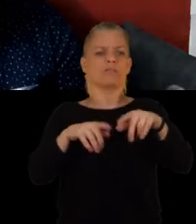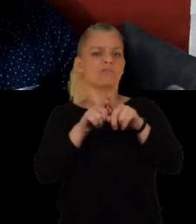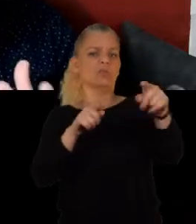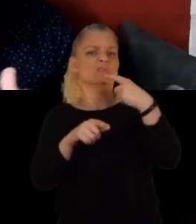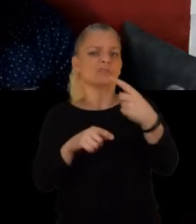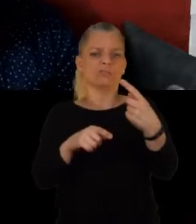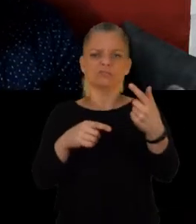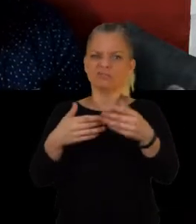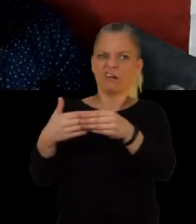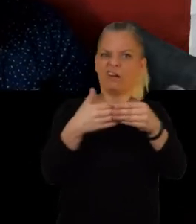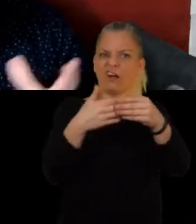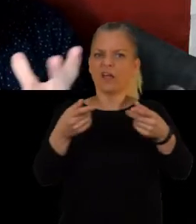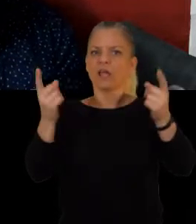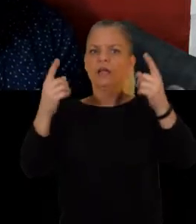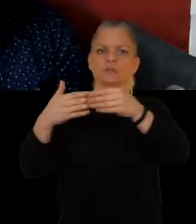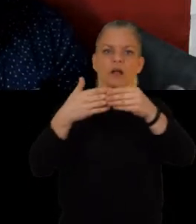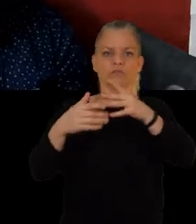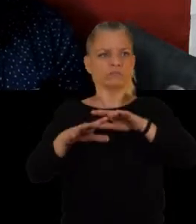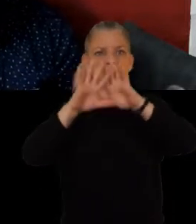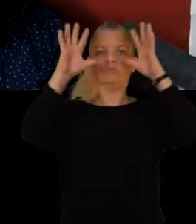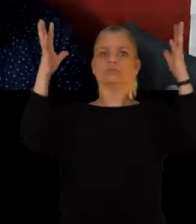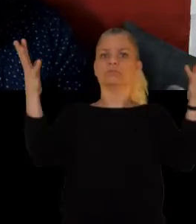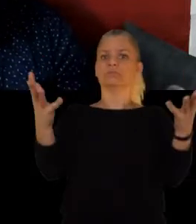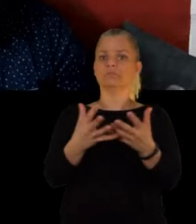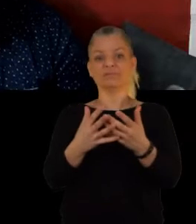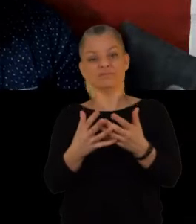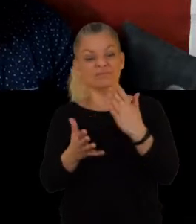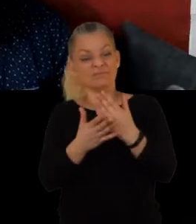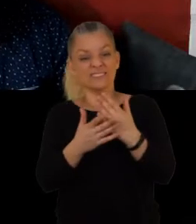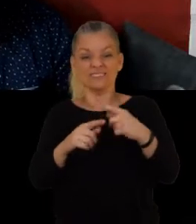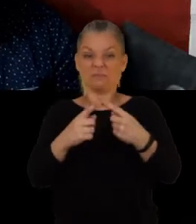and like you said Lesley it's leaders from all over the place so i suppose that's about me